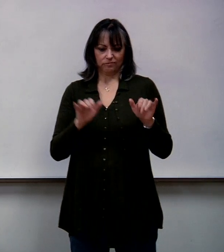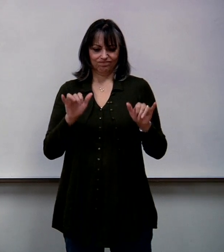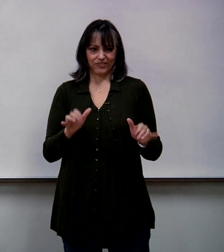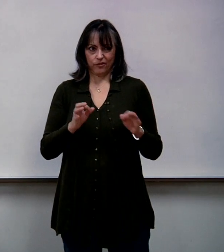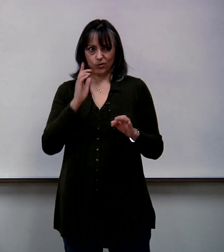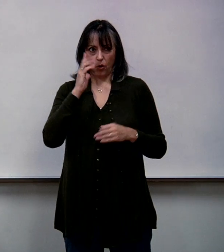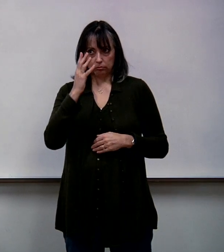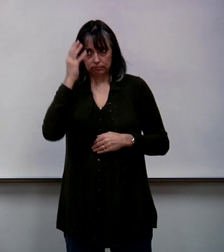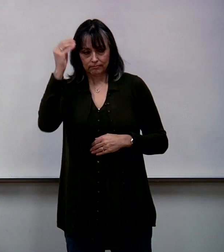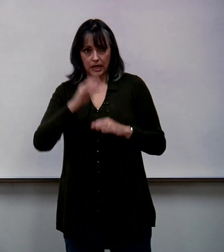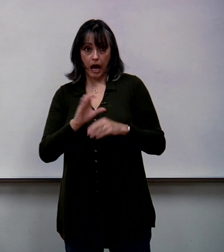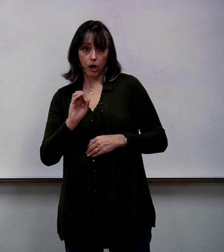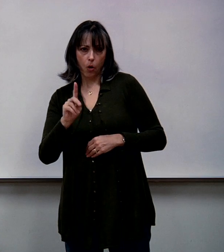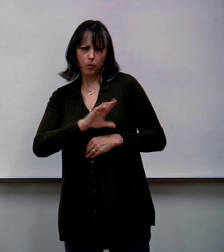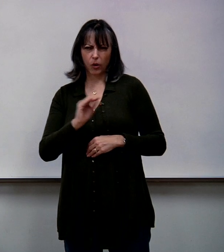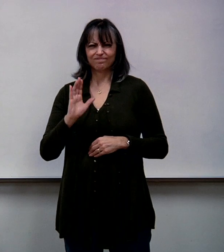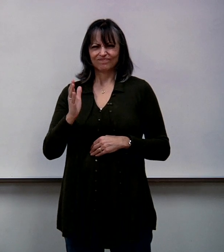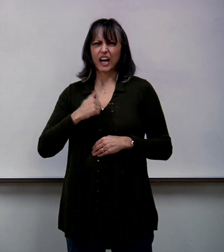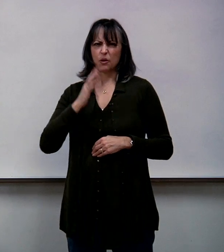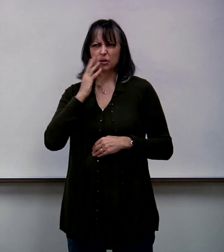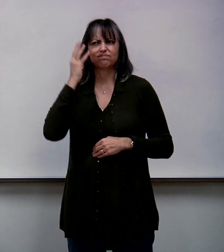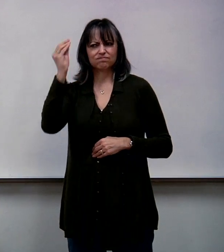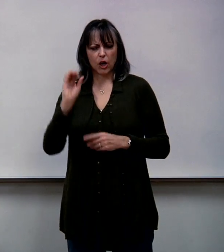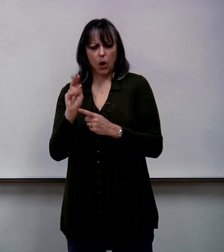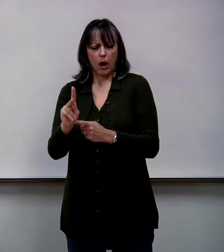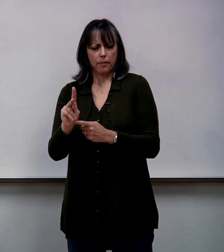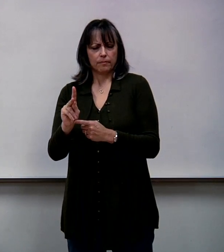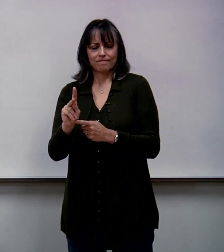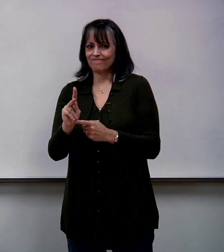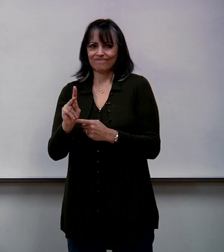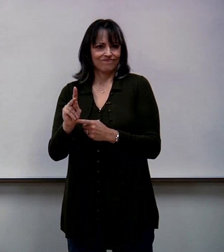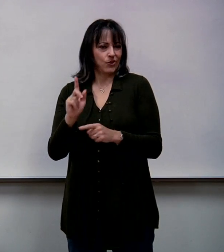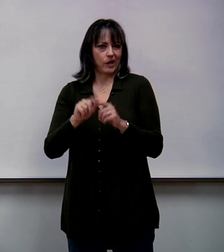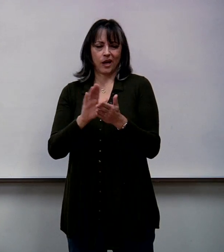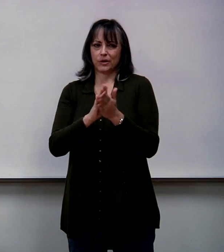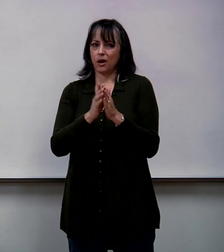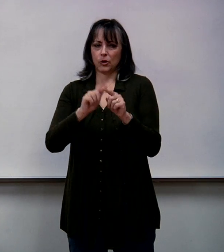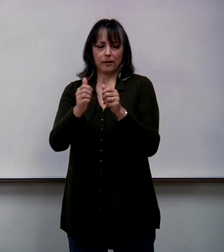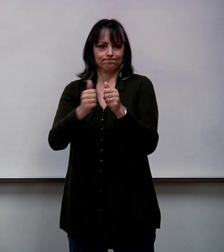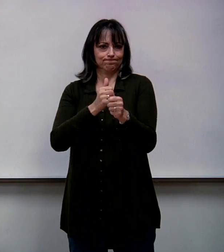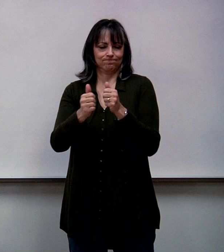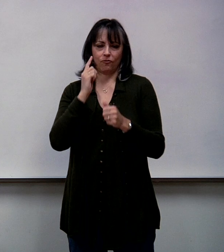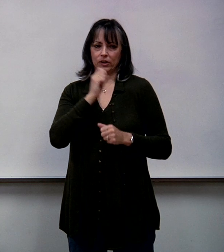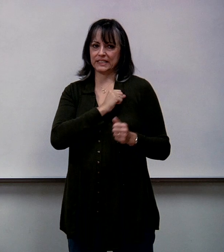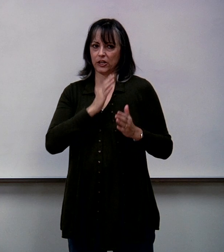go on Co-op or you think it's very likely that you're going to go on Co-op, you are not eligible to run in Student Government elections.